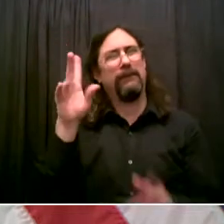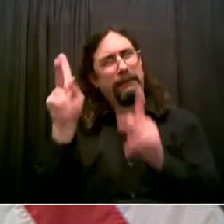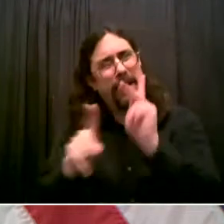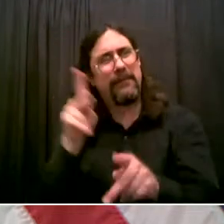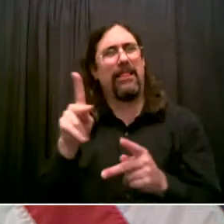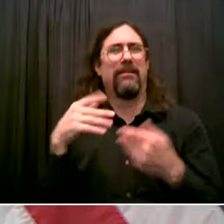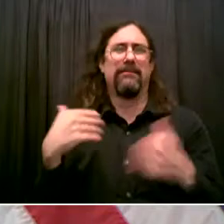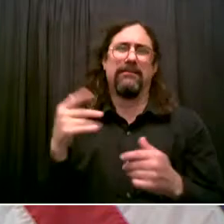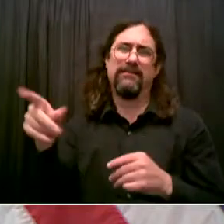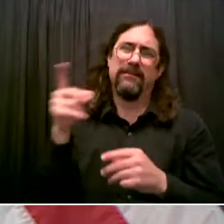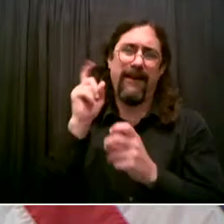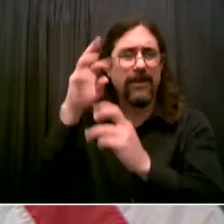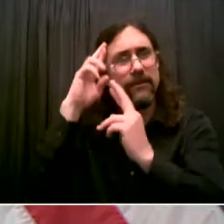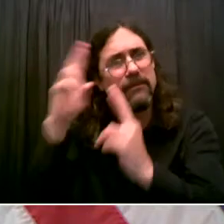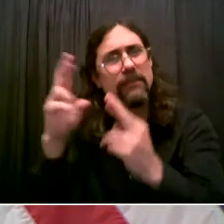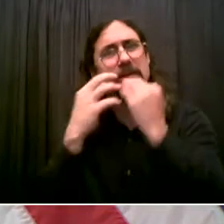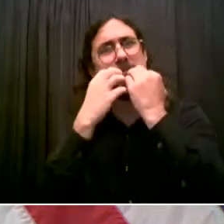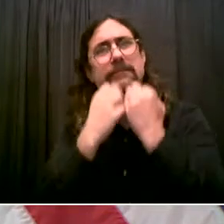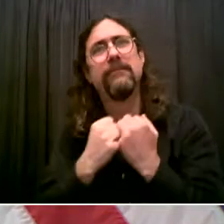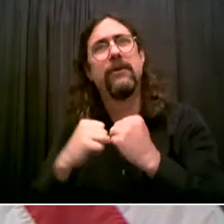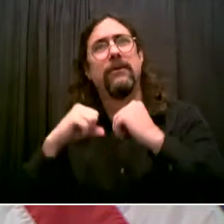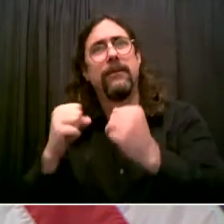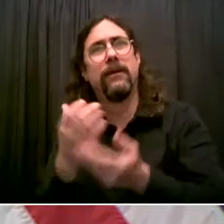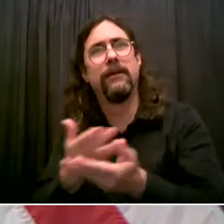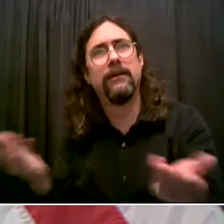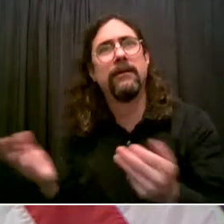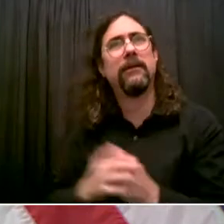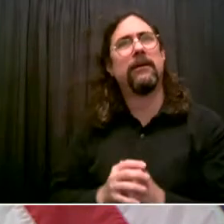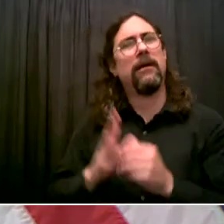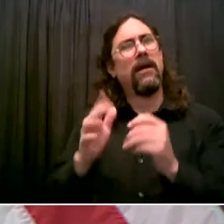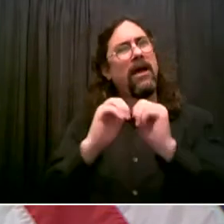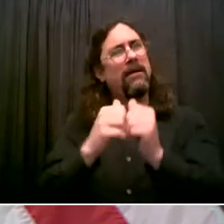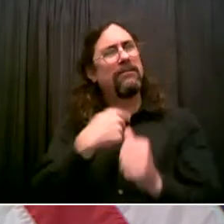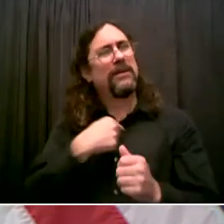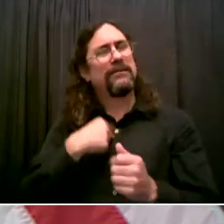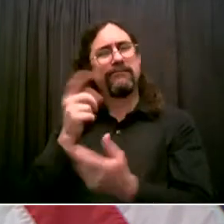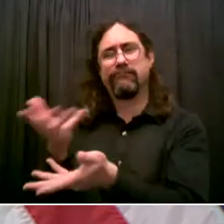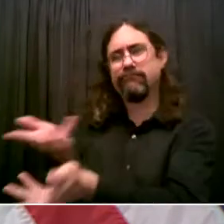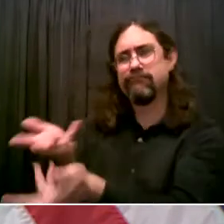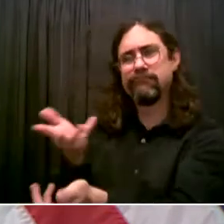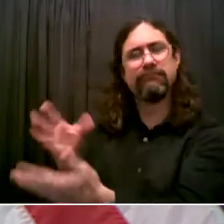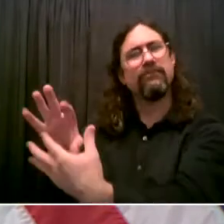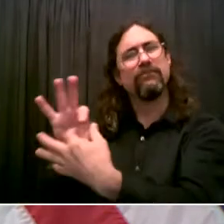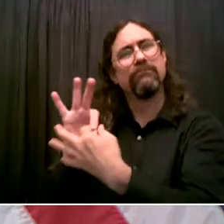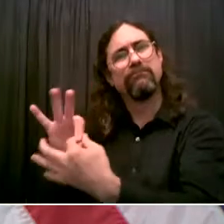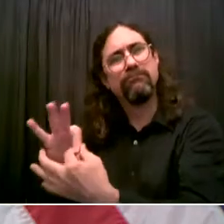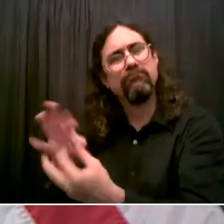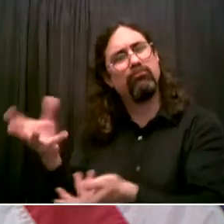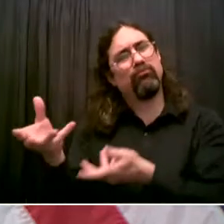ON THE STREETS AND STAFF SUBWAYS